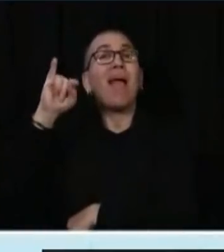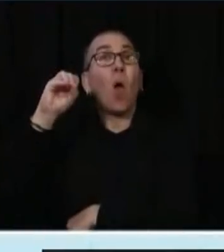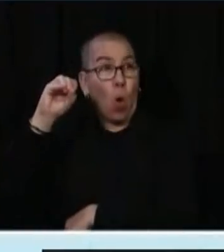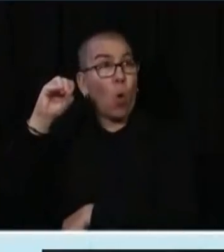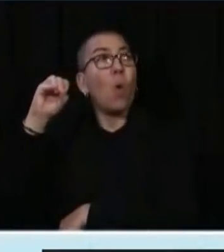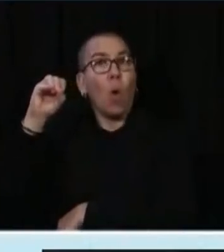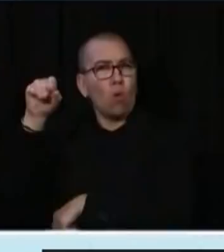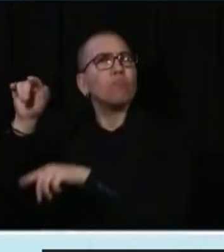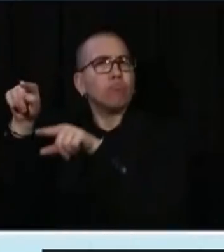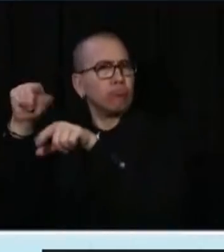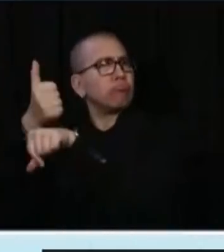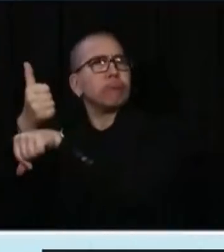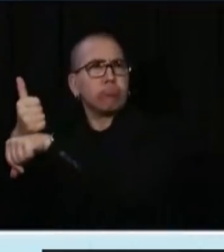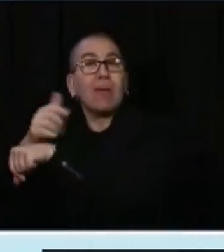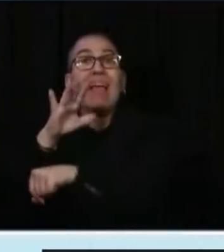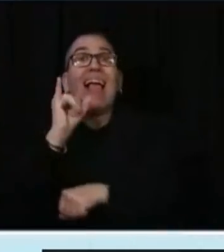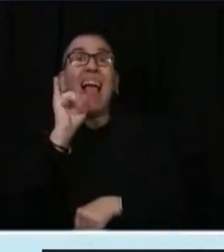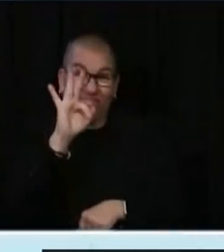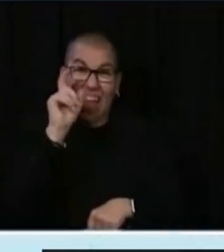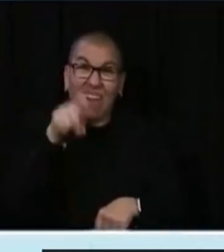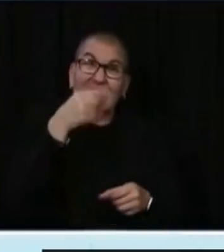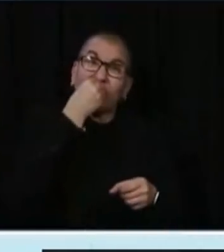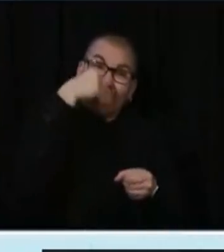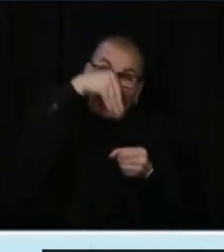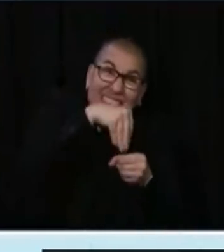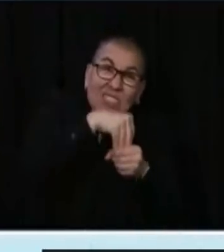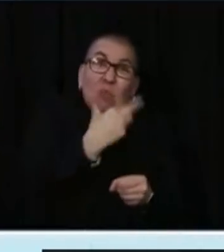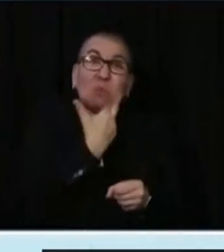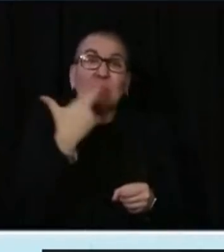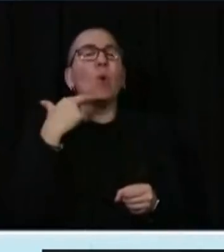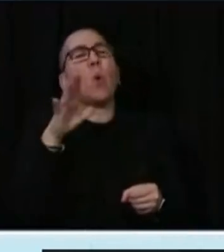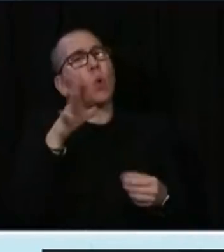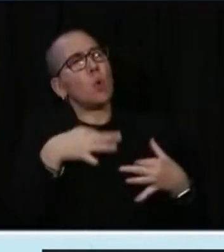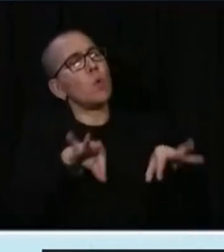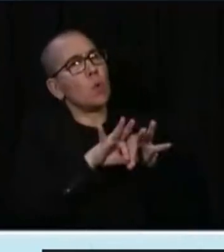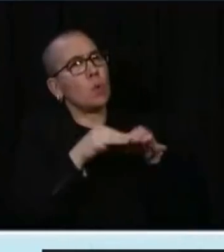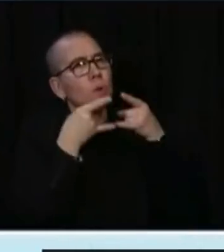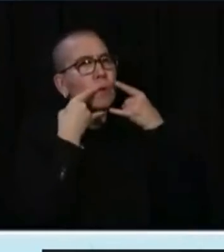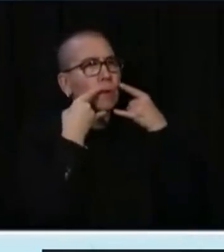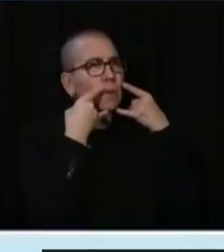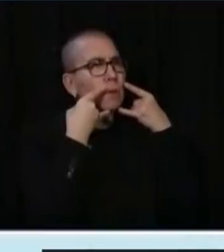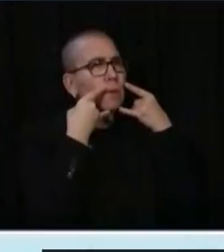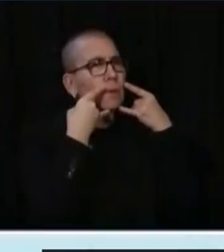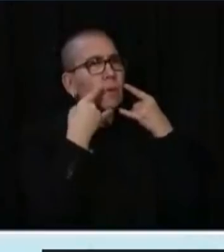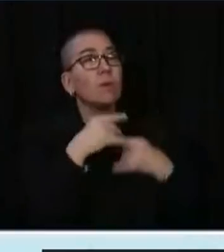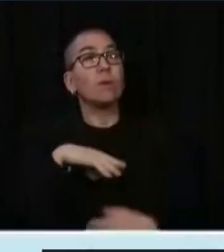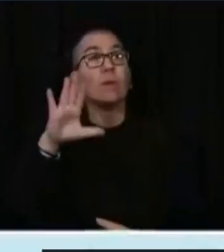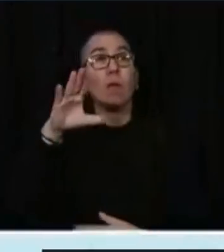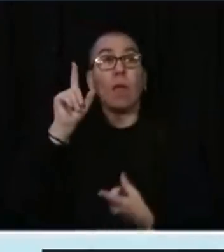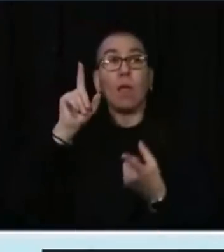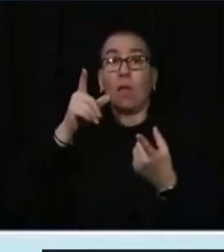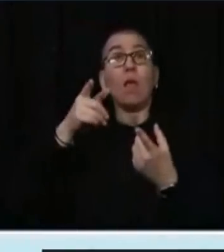RESTAURANTS, NO OCCUPANCY LIMITS OR DISTANCING REQUIREMENTS. YOU GET OUTSIDE WITH A LOT OF PATIOS AND OPPORTUNITIES BUILT